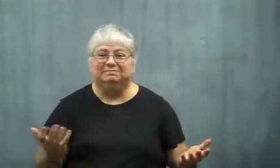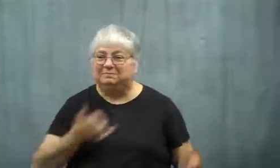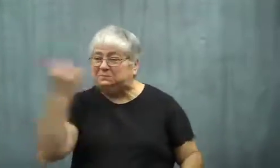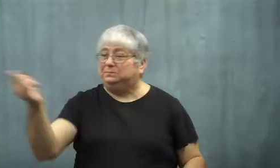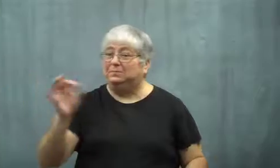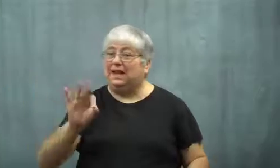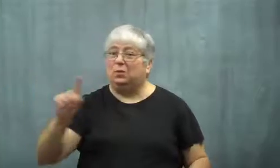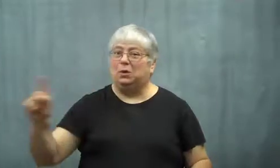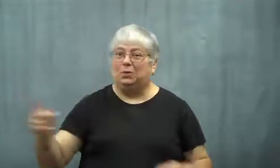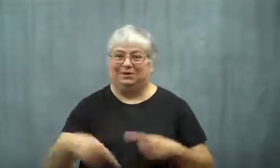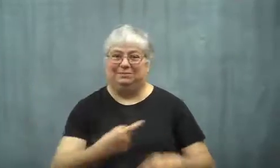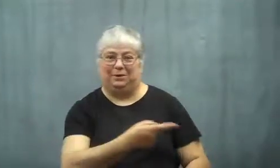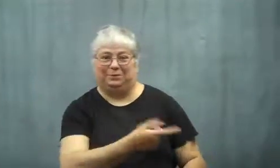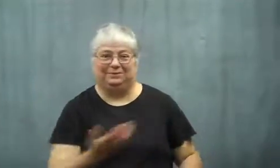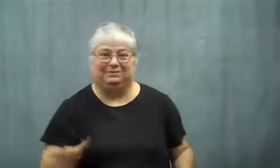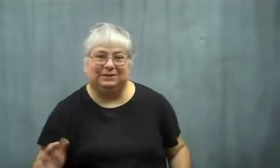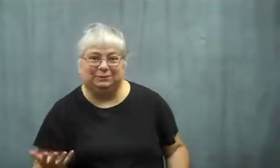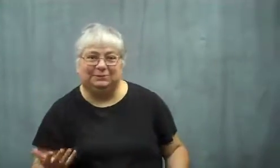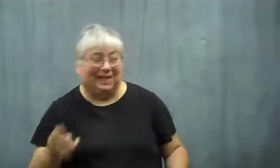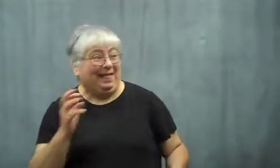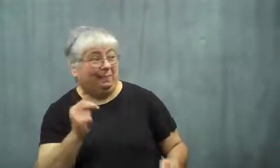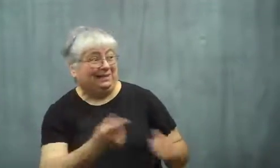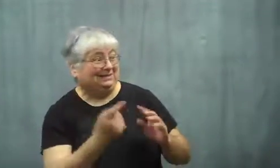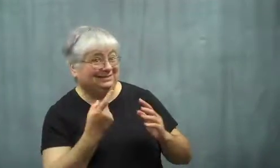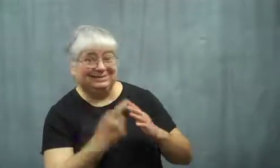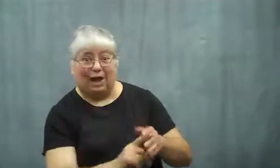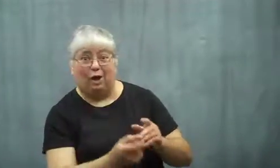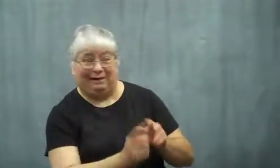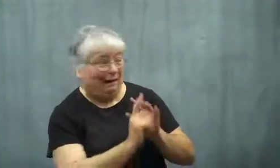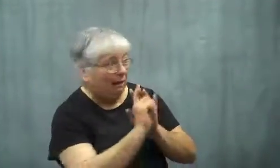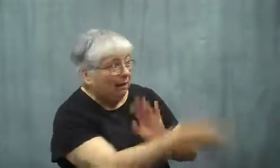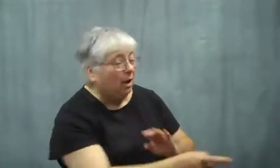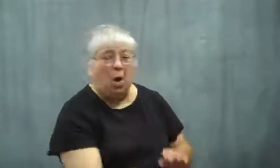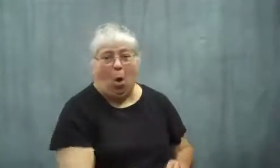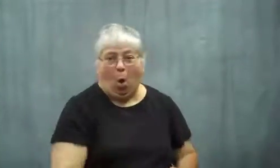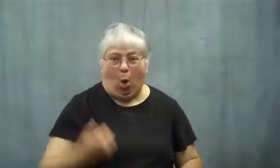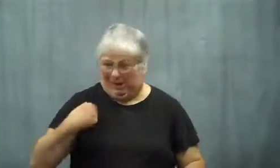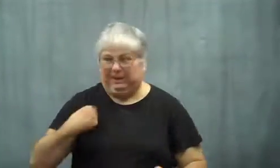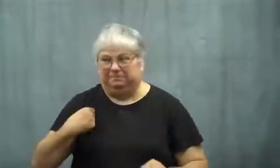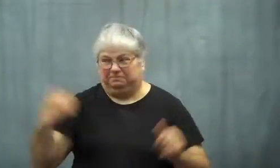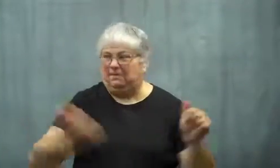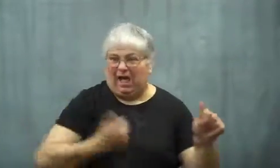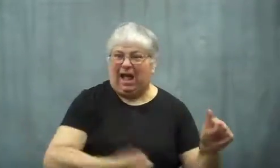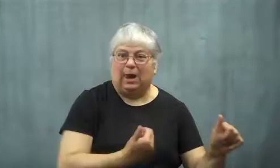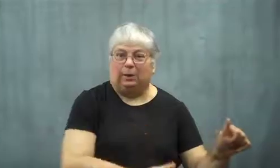He then called 911.